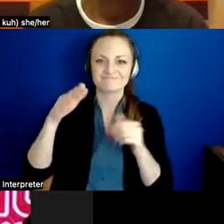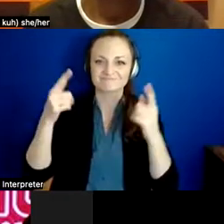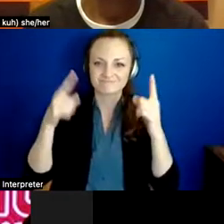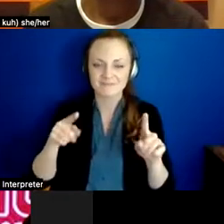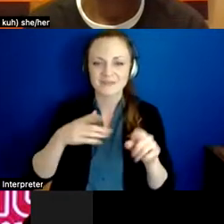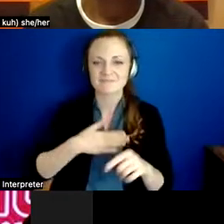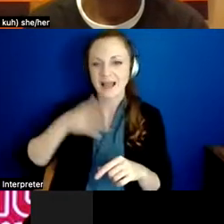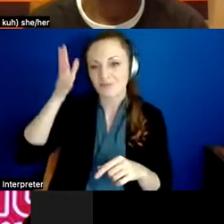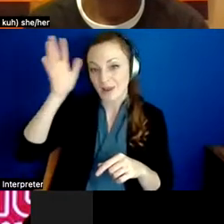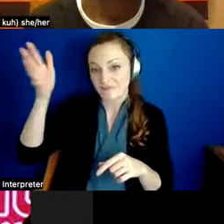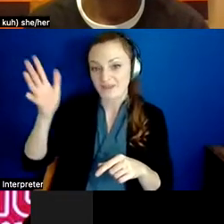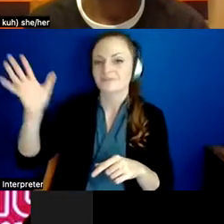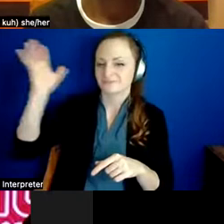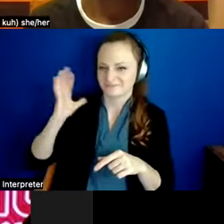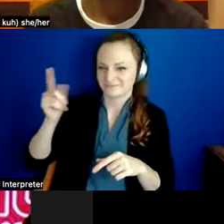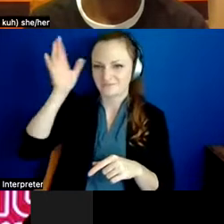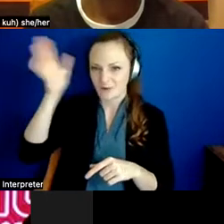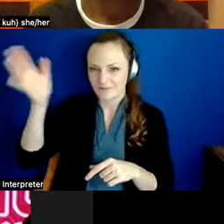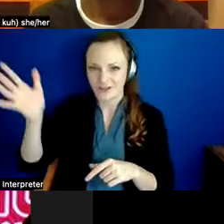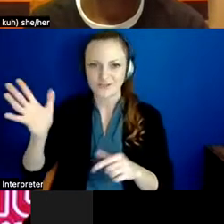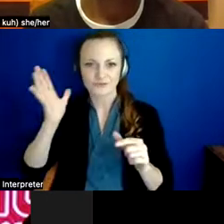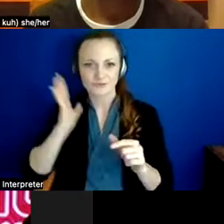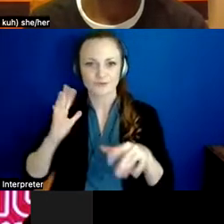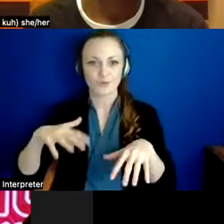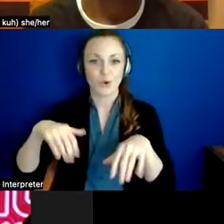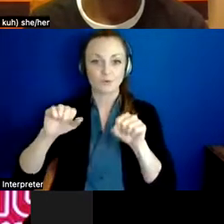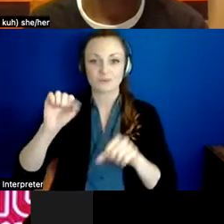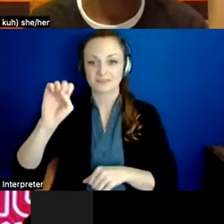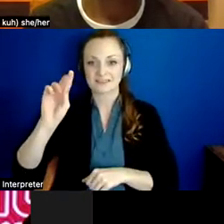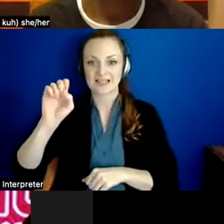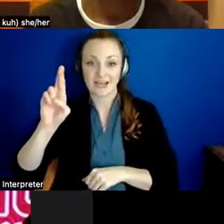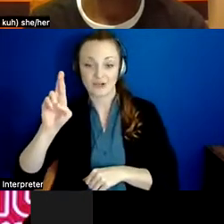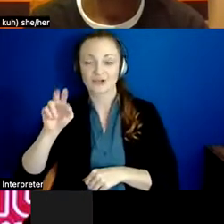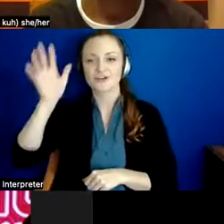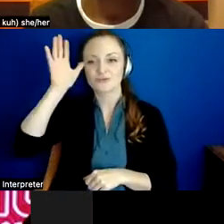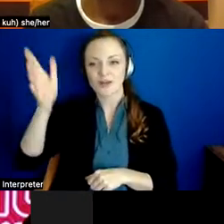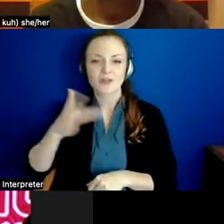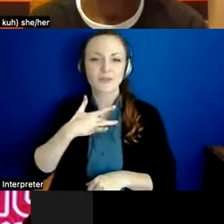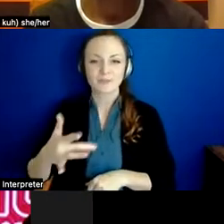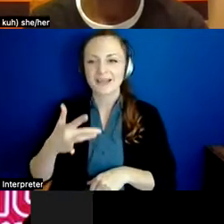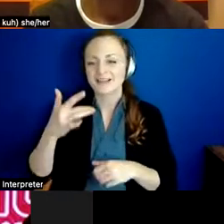he would always say i'm gonna go wash my hands. 20:05:40 And that would be when he would hide